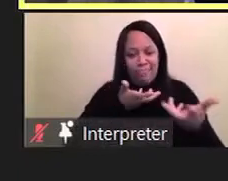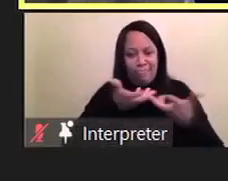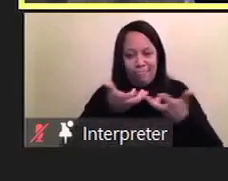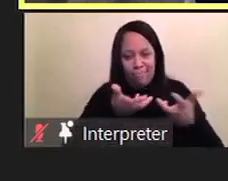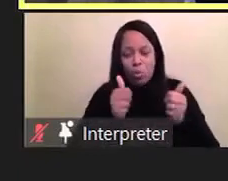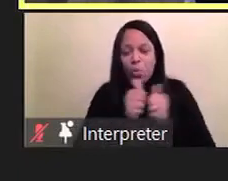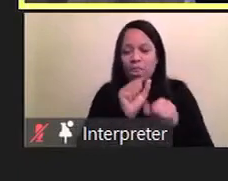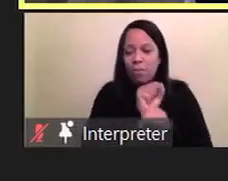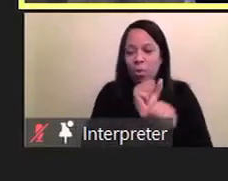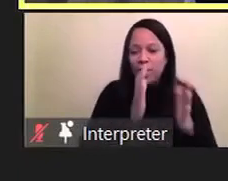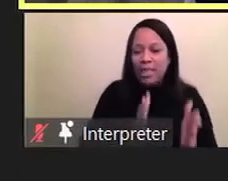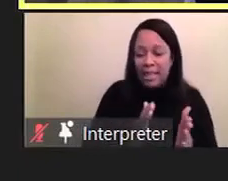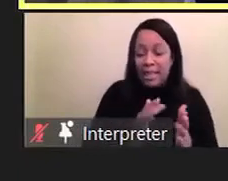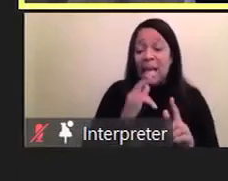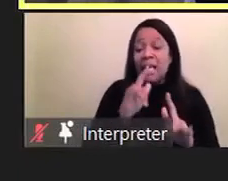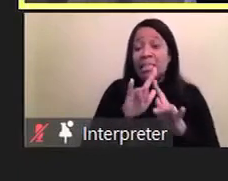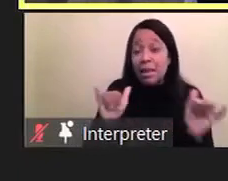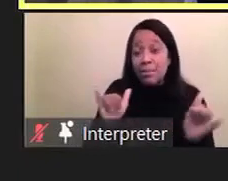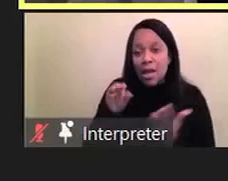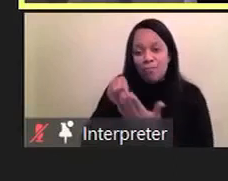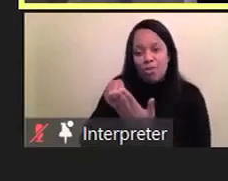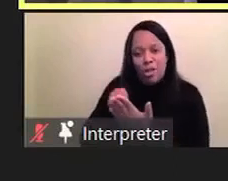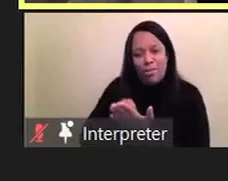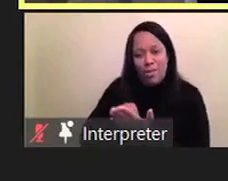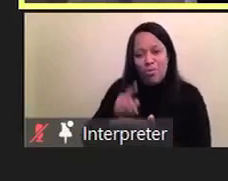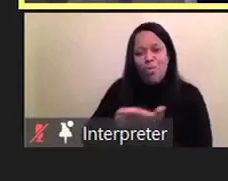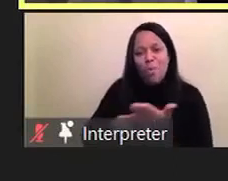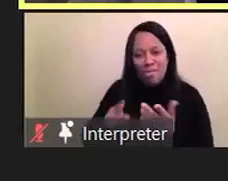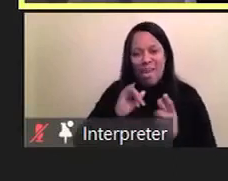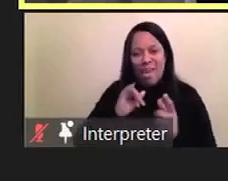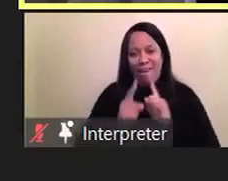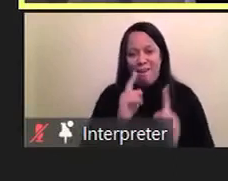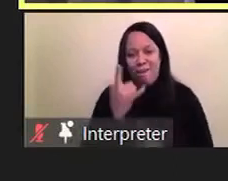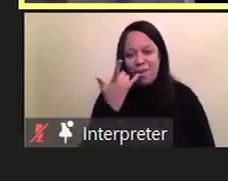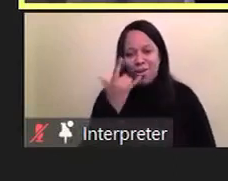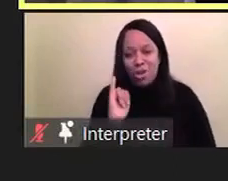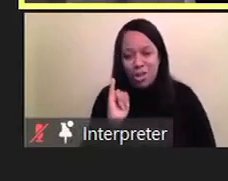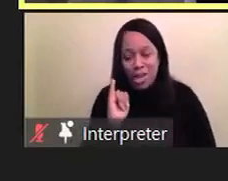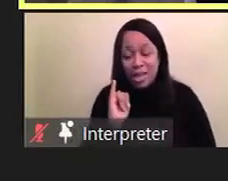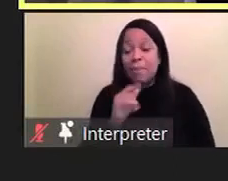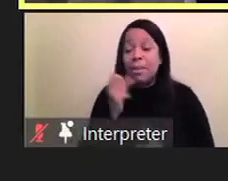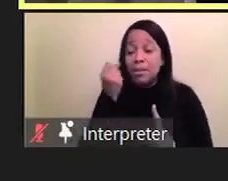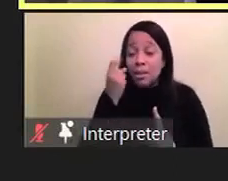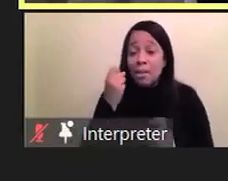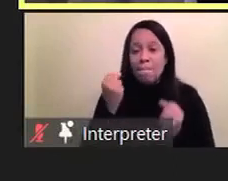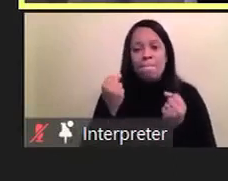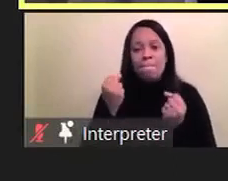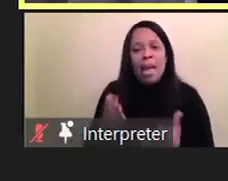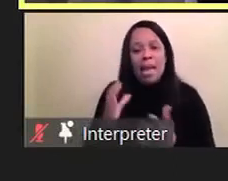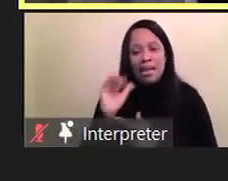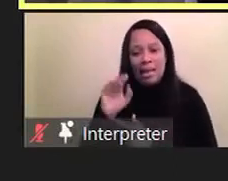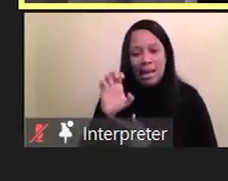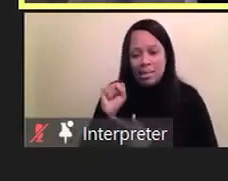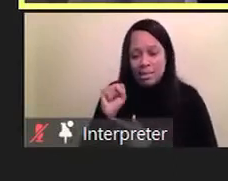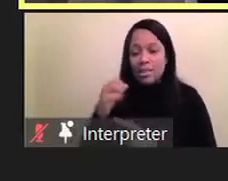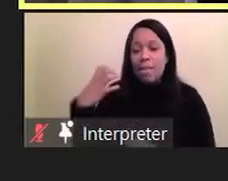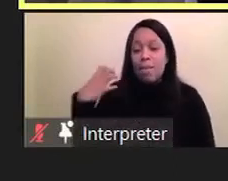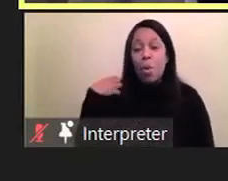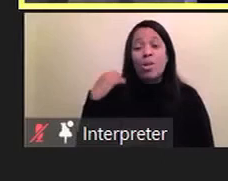and documented that than not. There's lots and lots of cases and we see lots of employers that get in trouble because they just